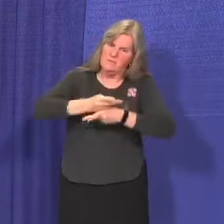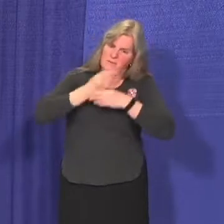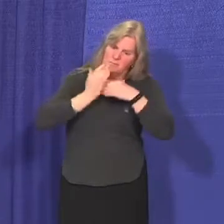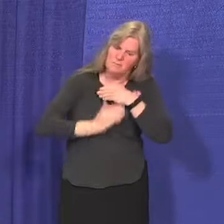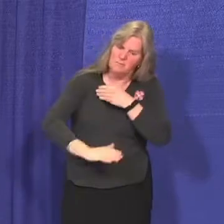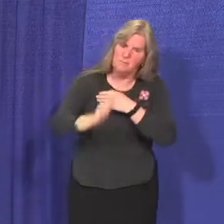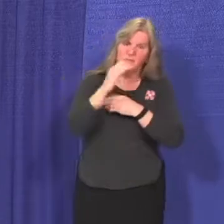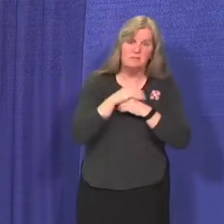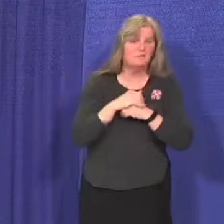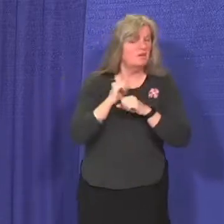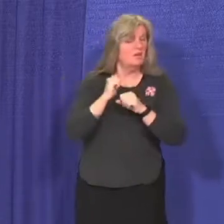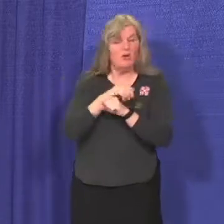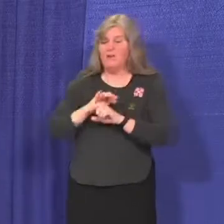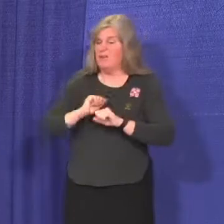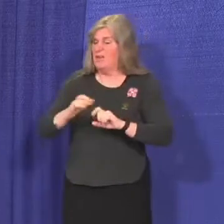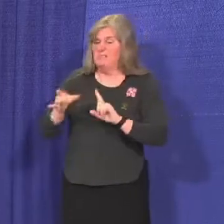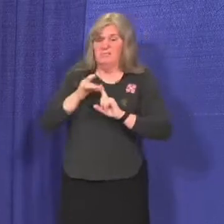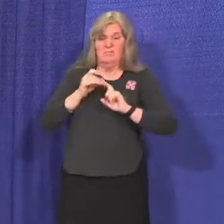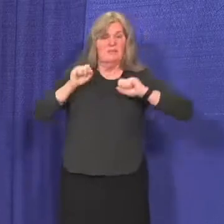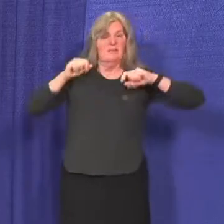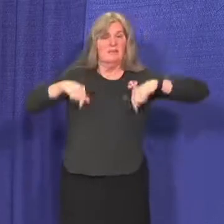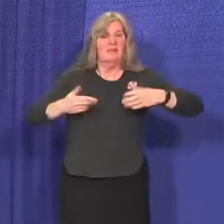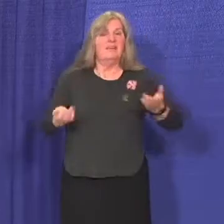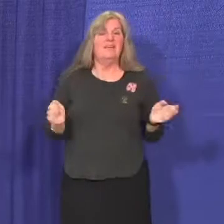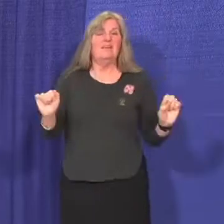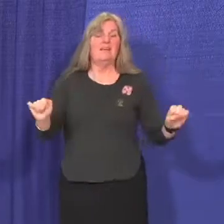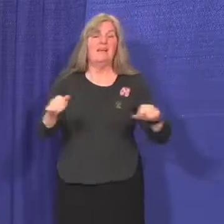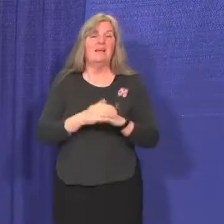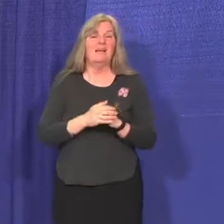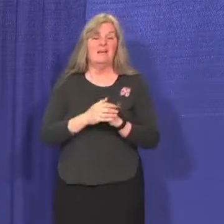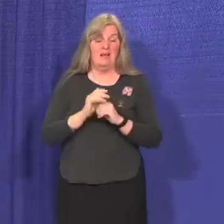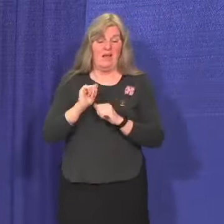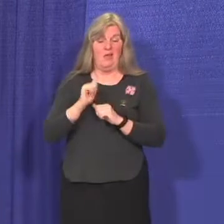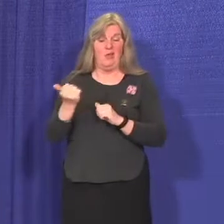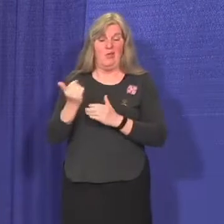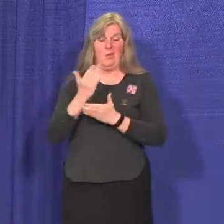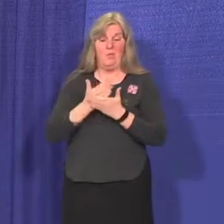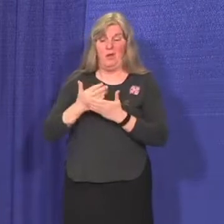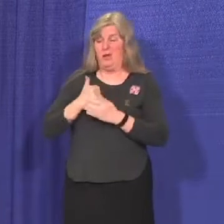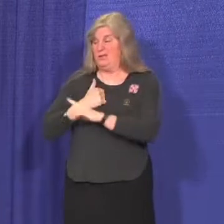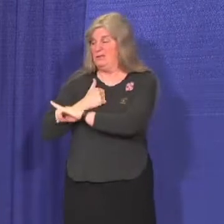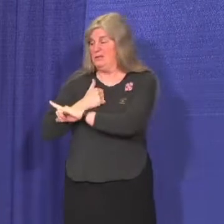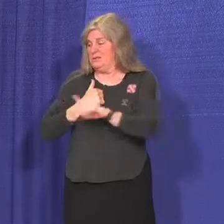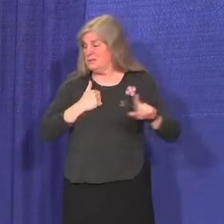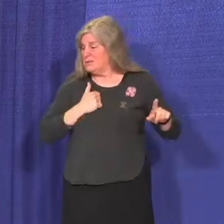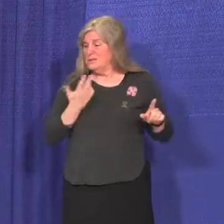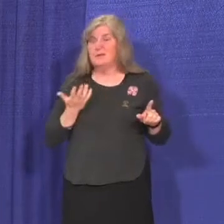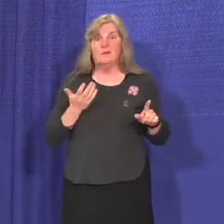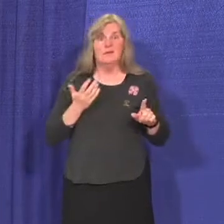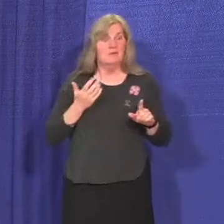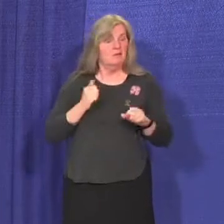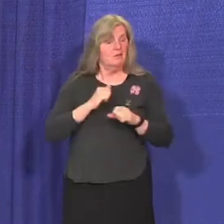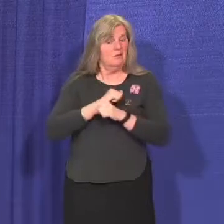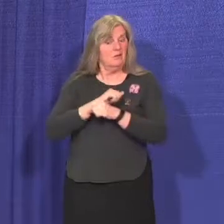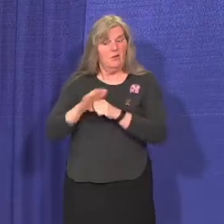individual. It is a reminder that COVID-19 is a threat to the health and